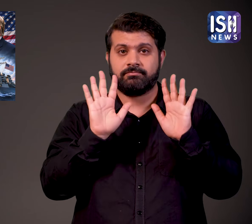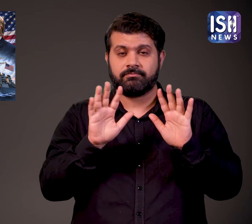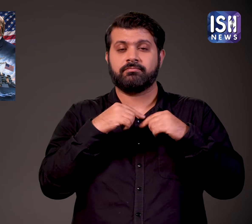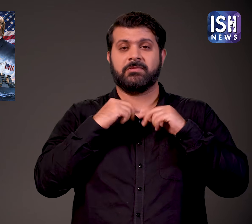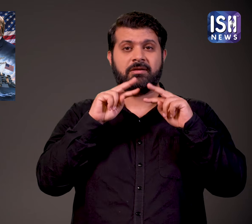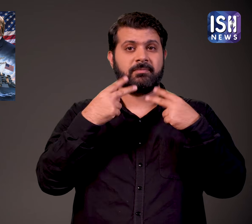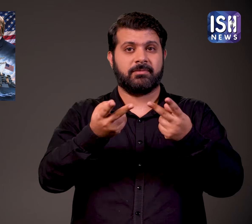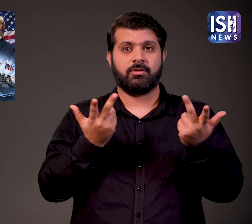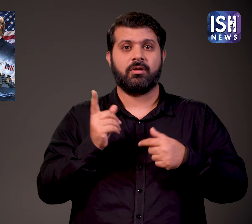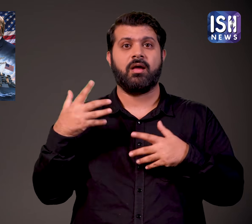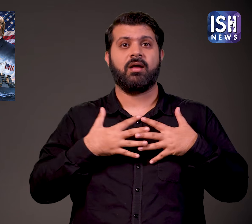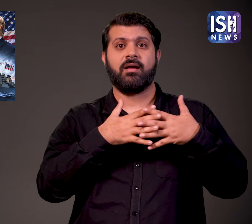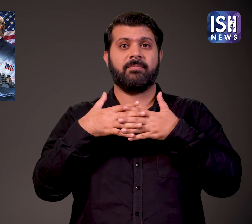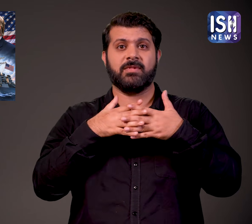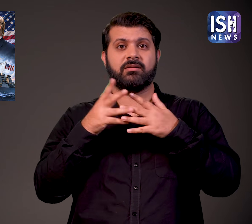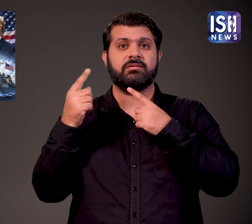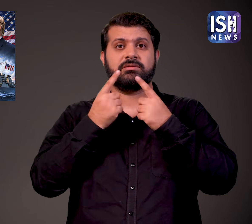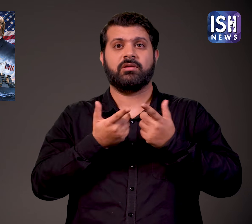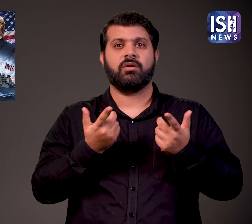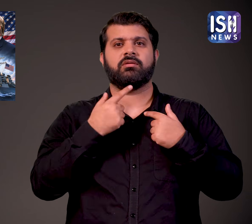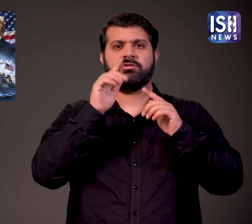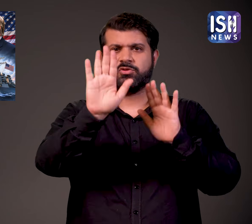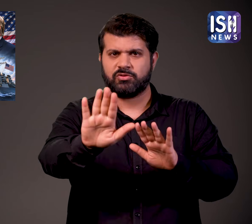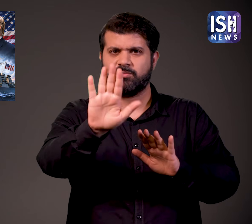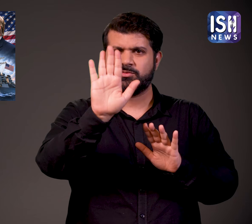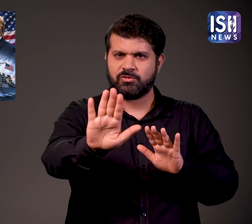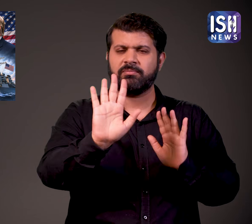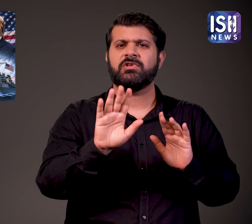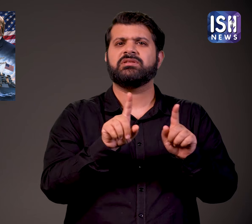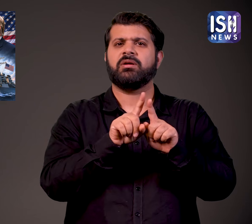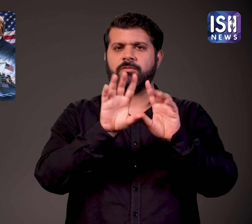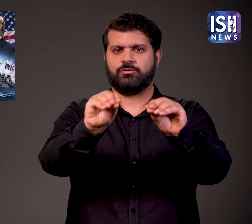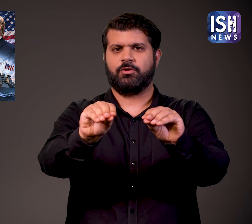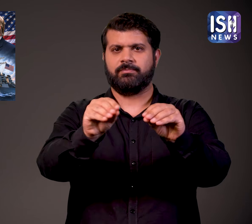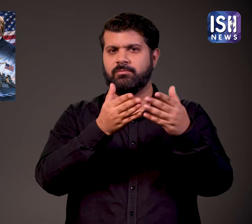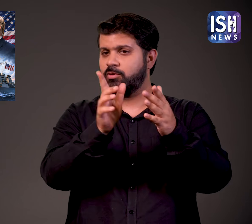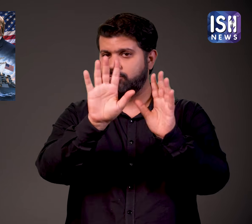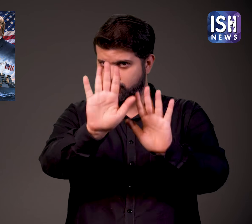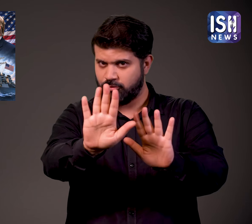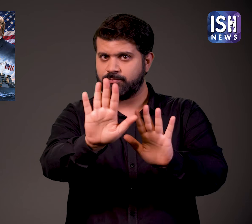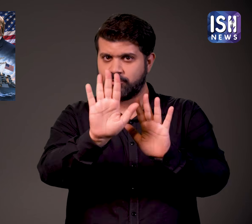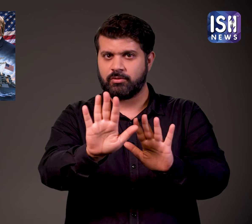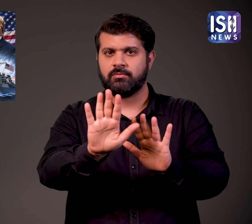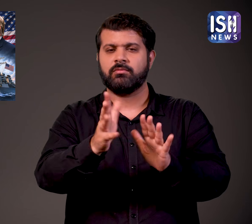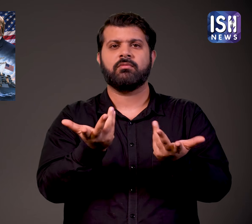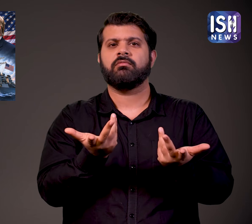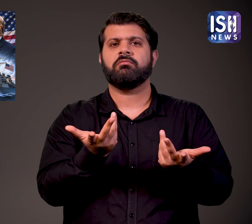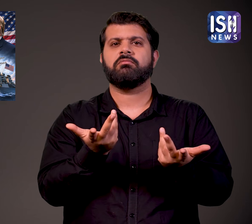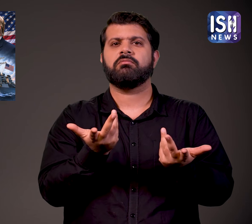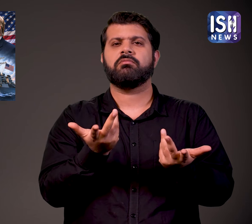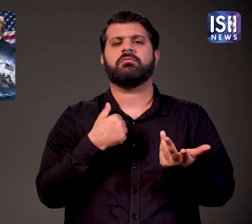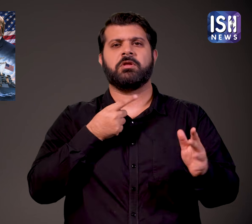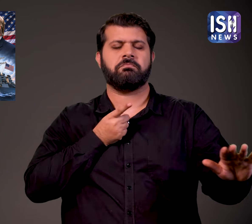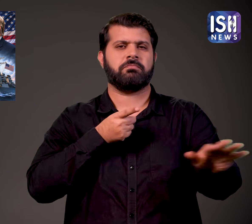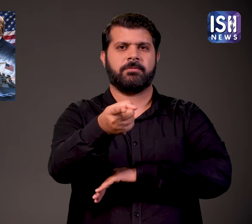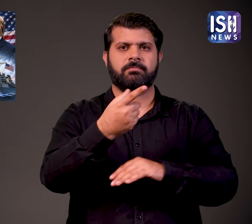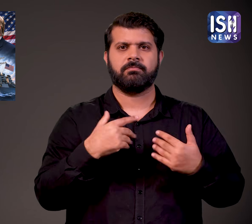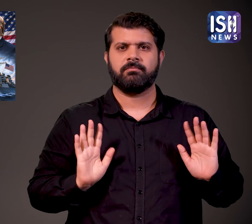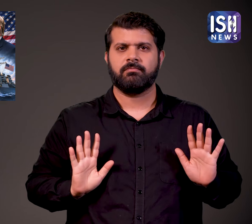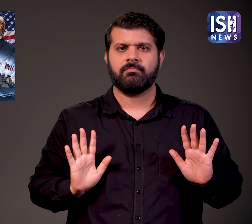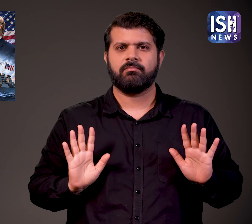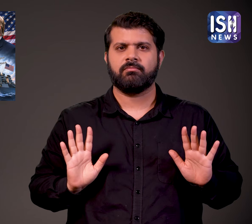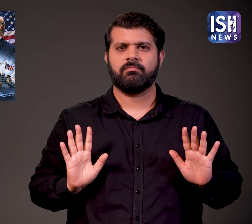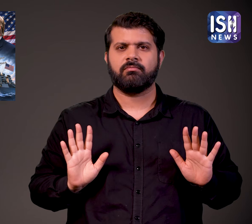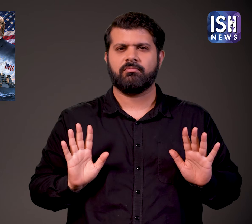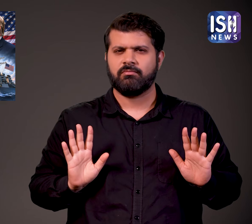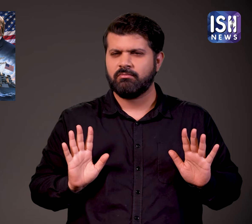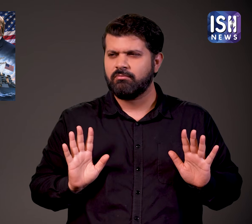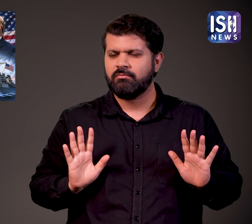Speaking about the attack, the US said it had ordered the ship to stop, but when it did not comply, it was attacked.